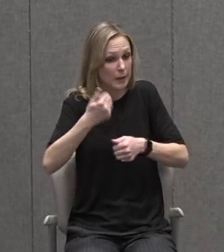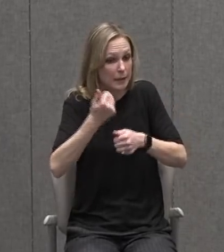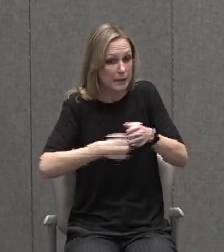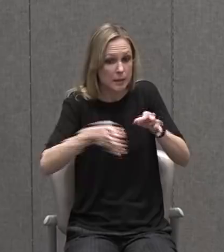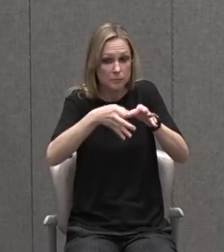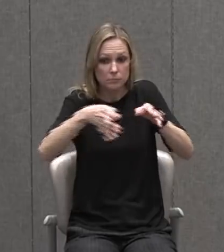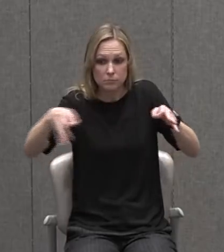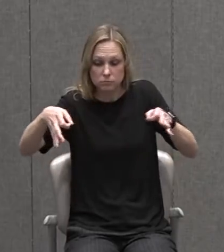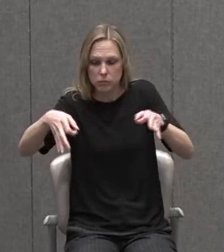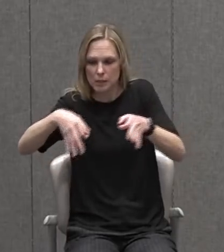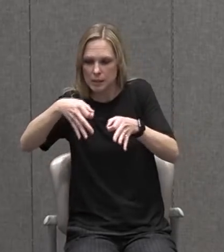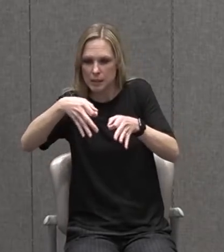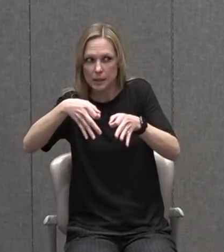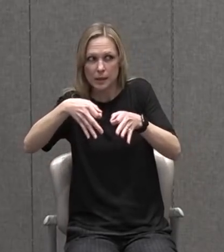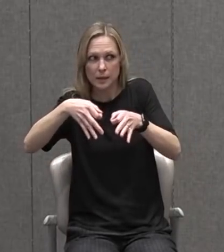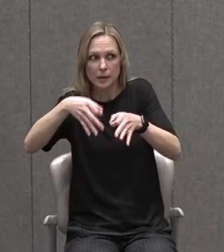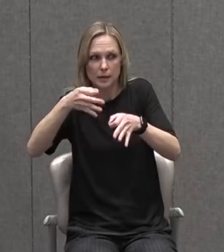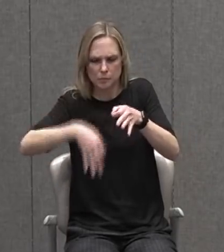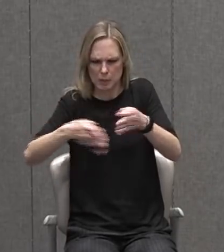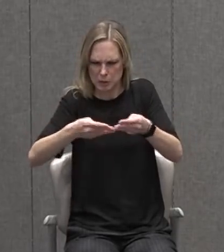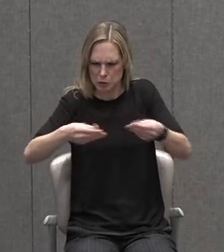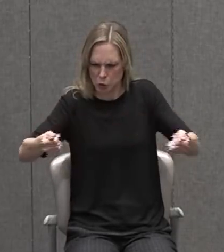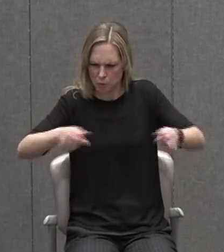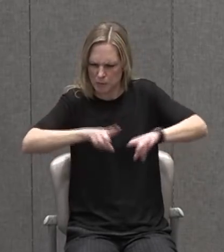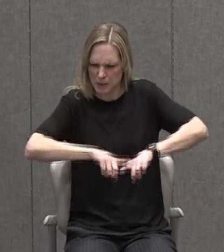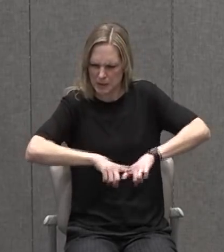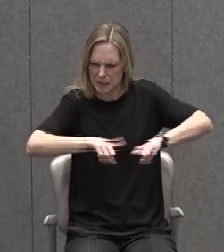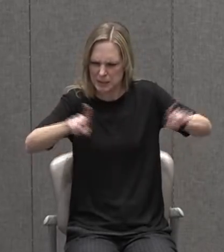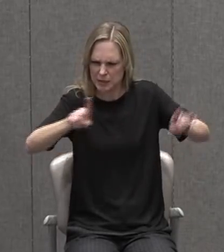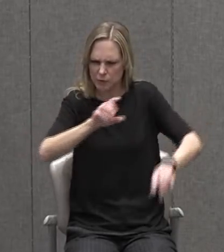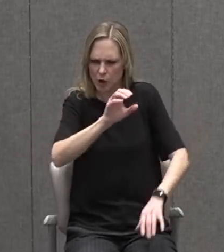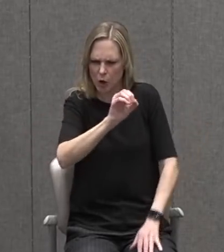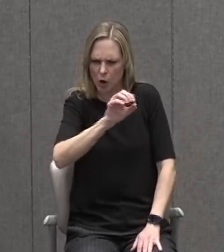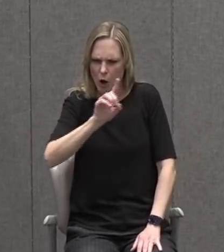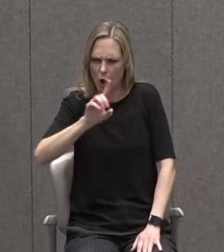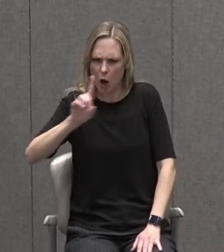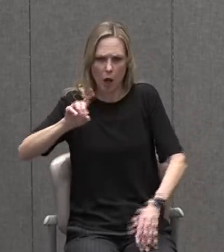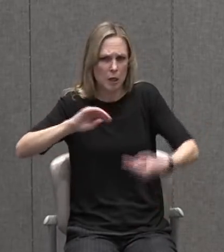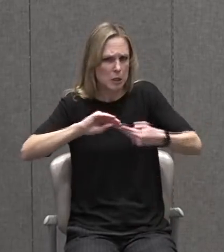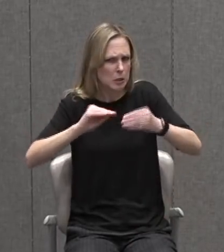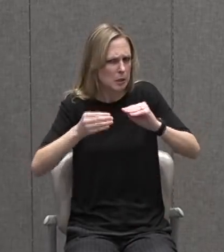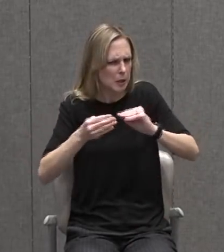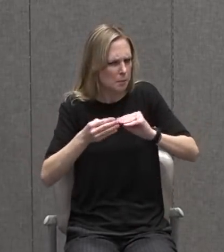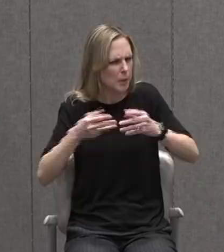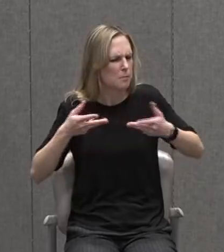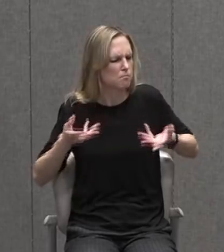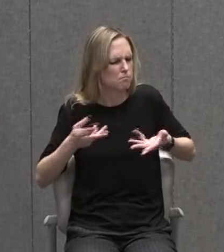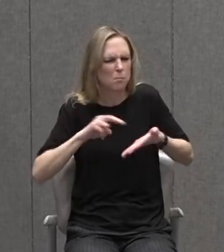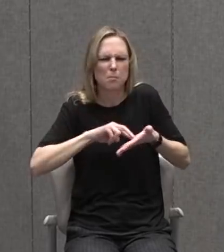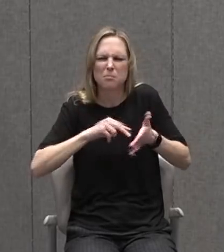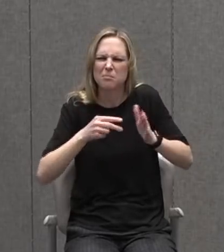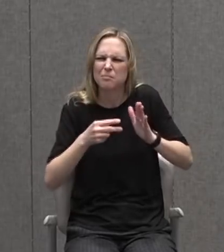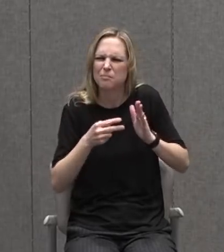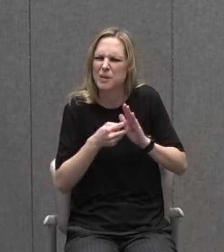to a different odd number. Meaning so Let's think about what that really means.